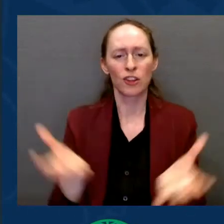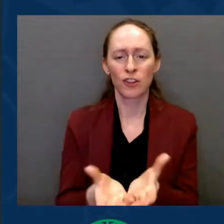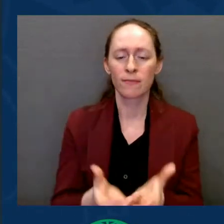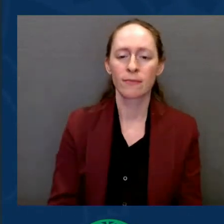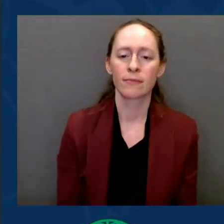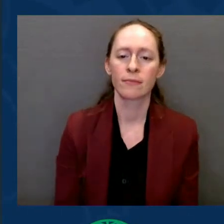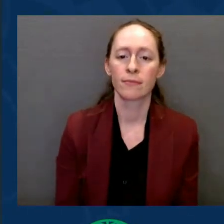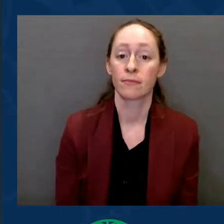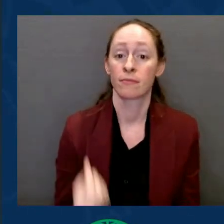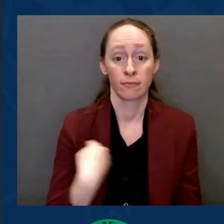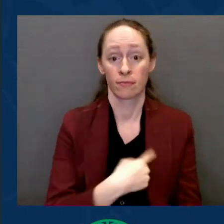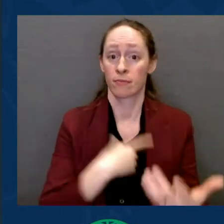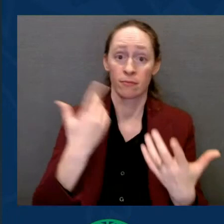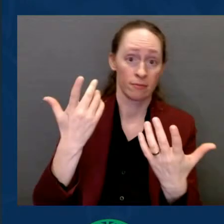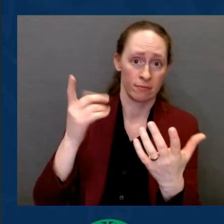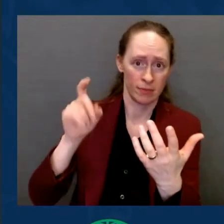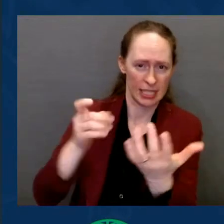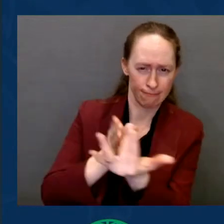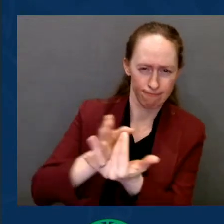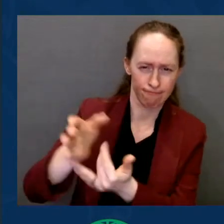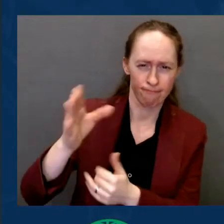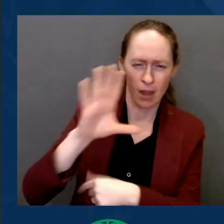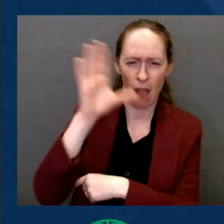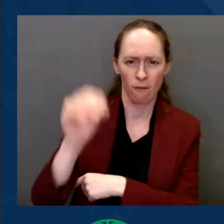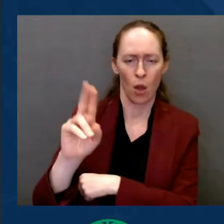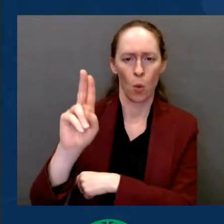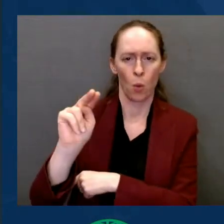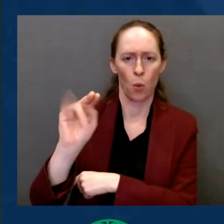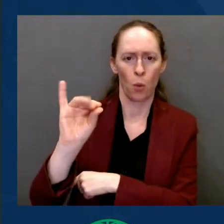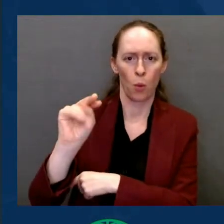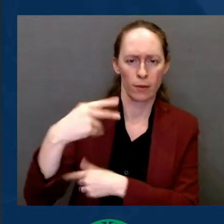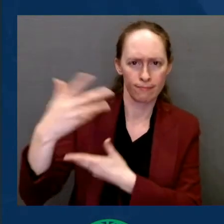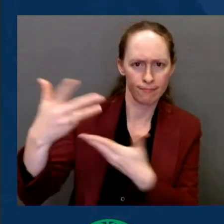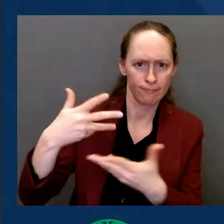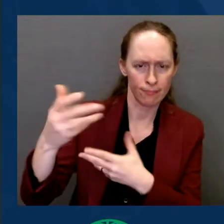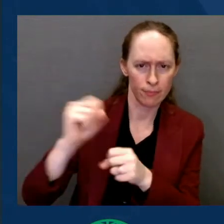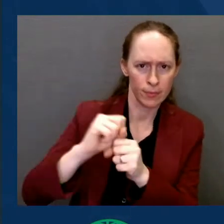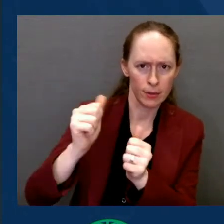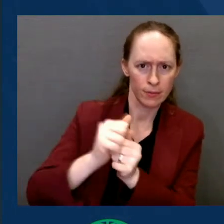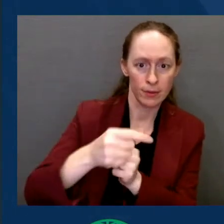which lays out the vision for Africa's food security and climate-resilient future.